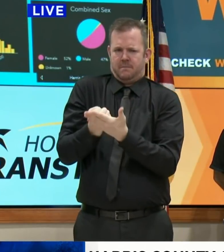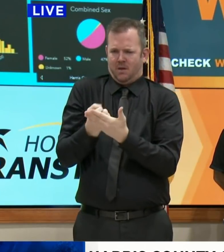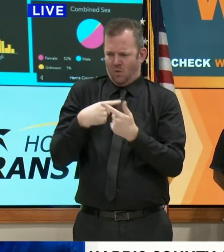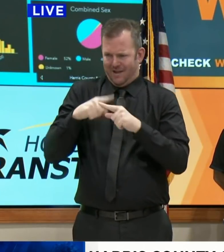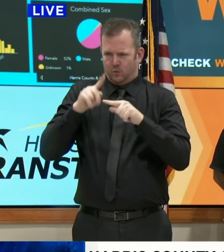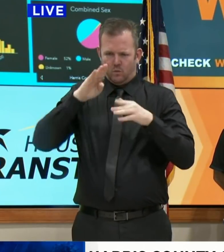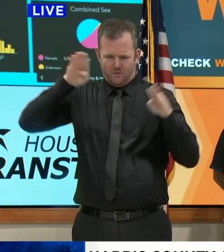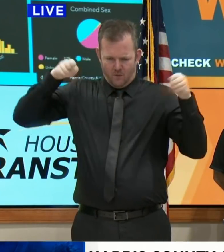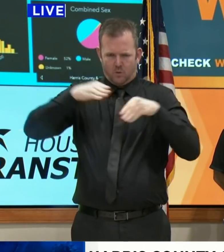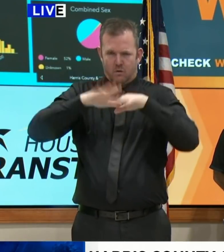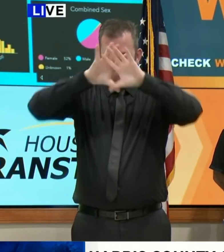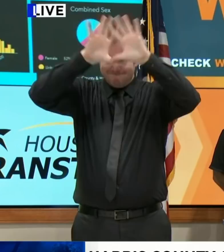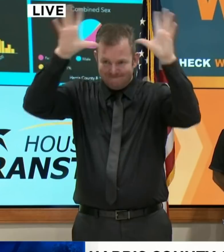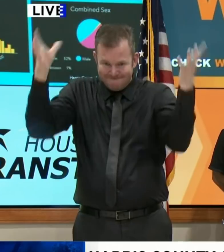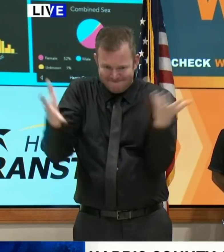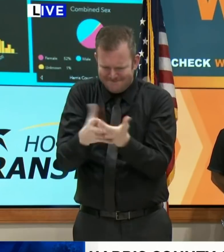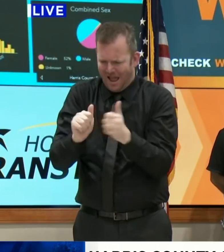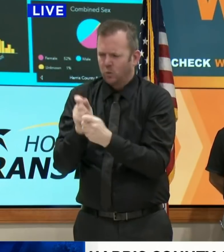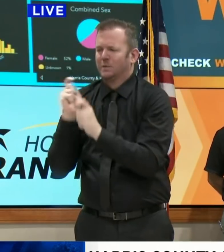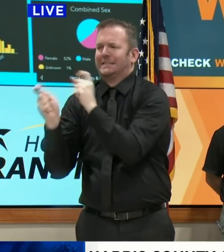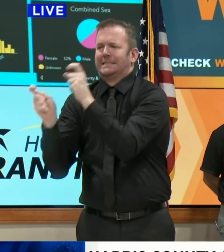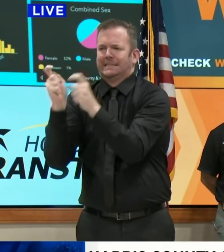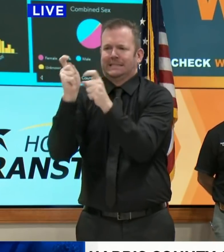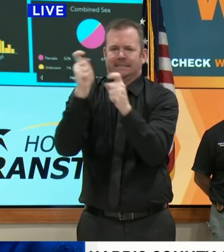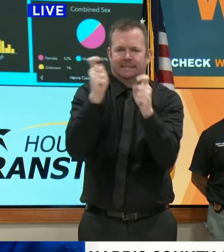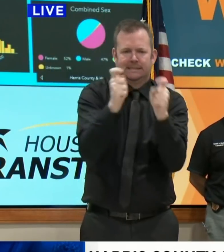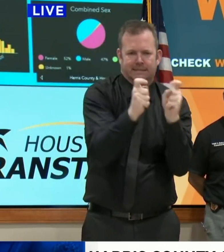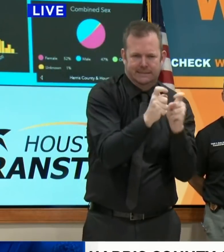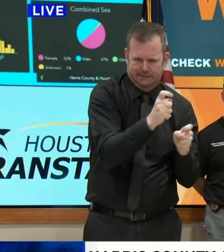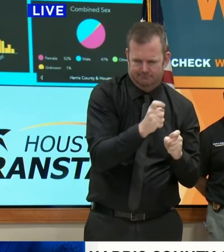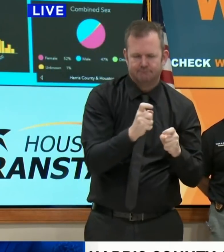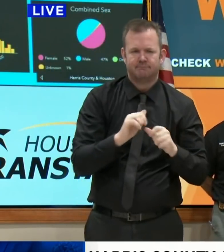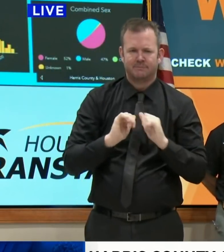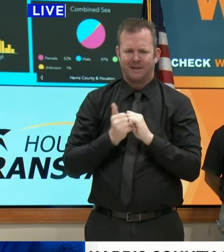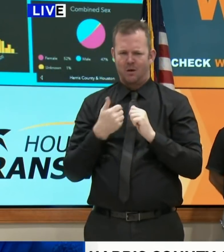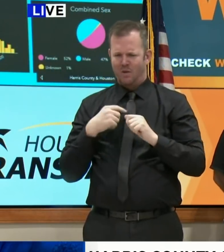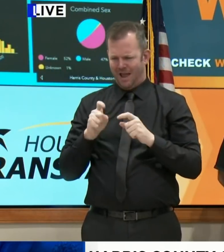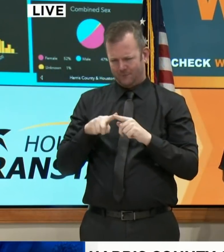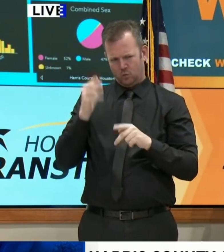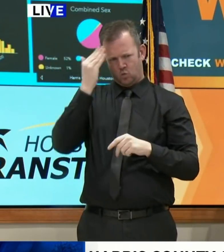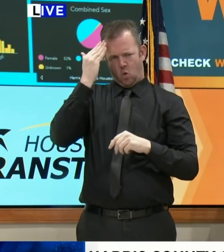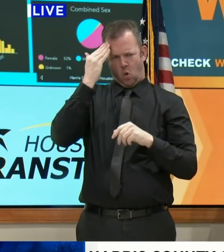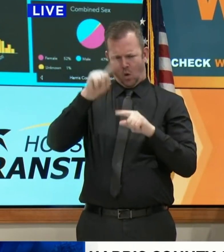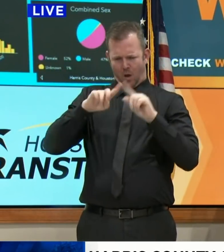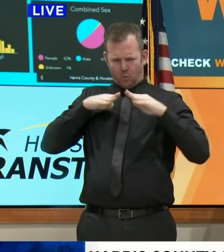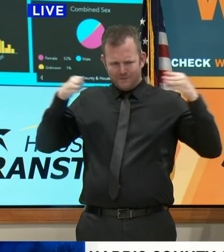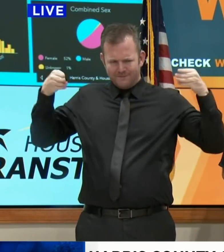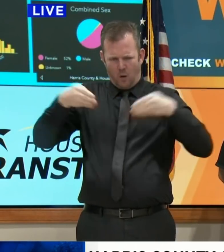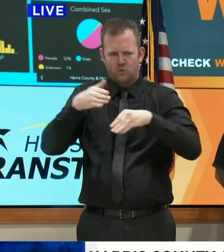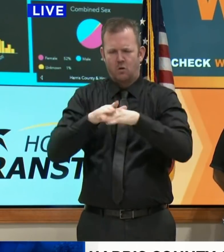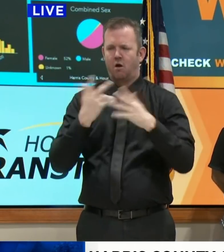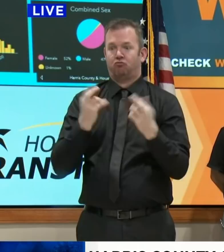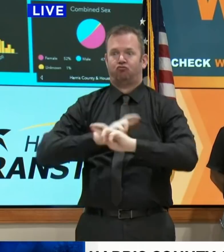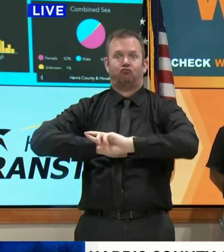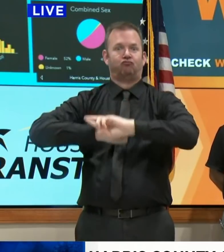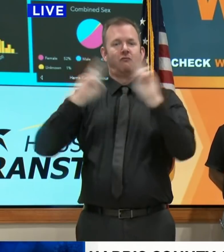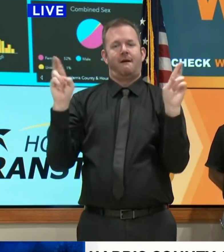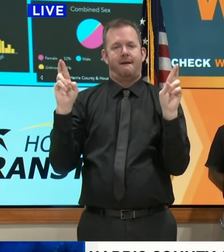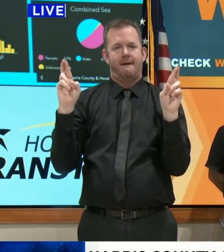comes from the federal government from the state government from the state government government or locally. We know just as or locally. We know just as with every with every disaster there. There are many